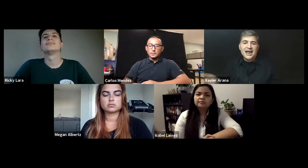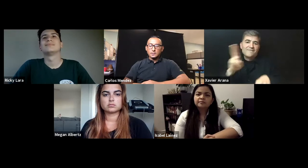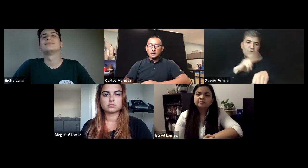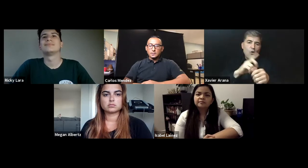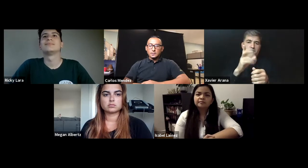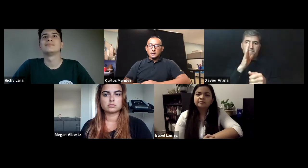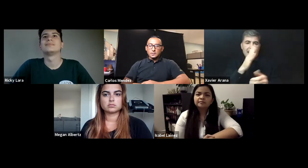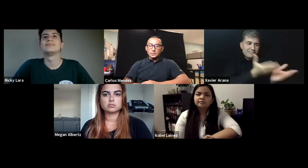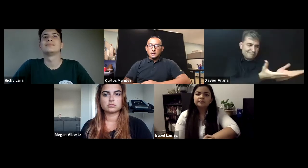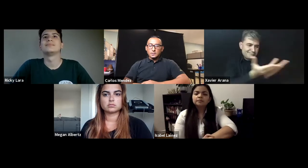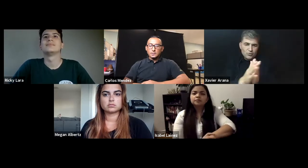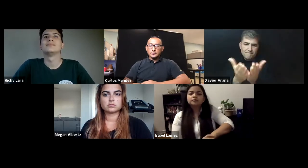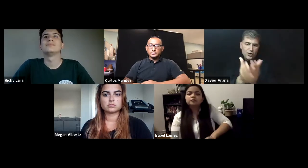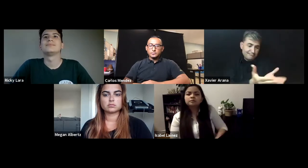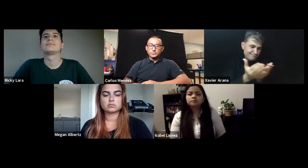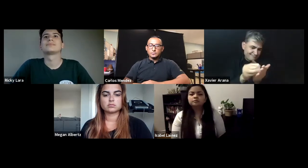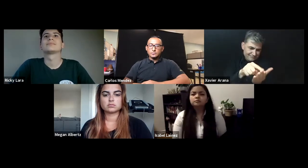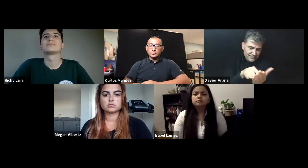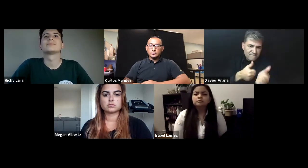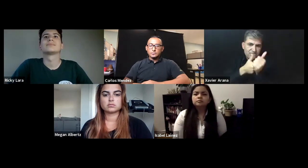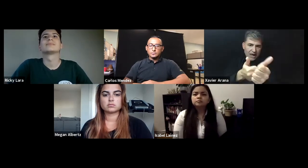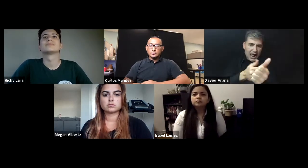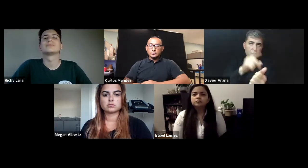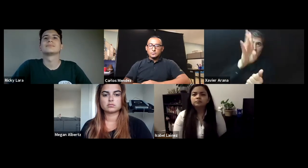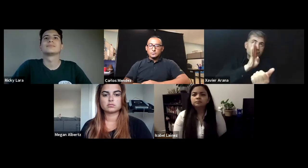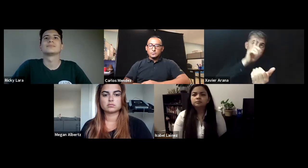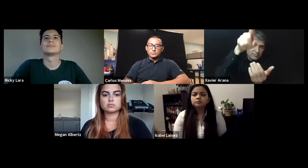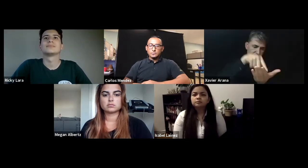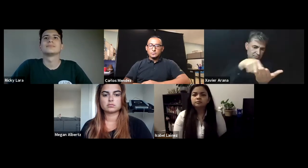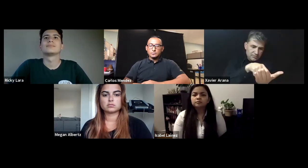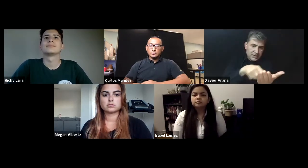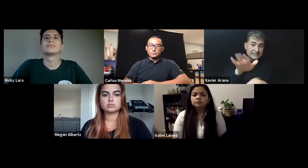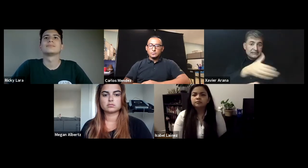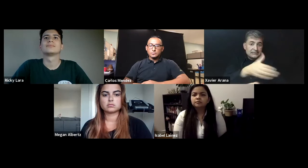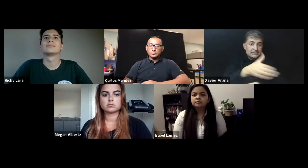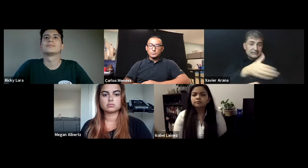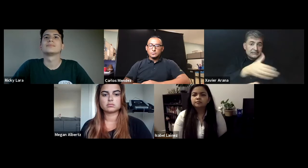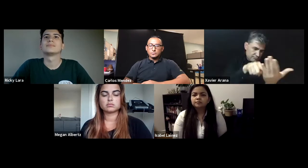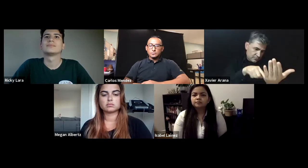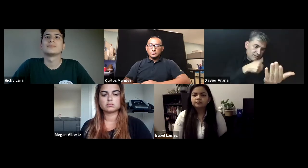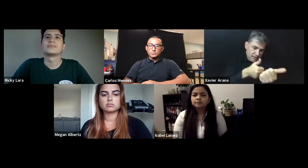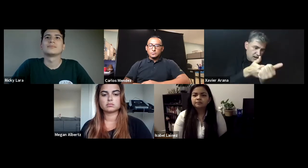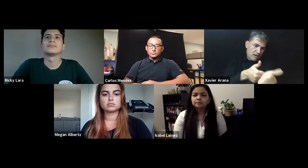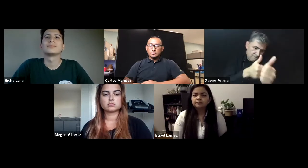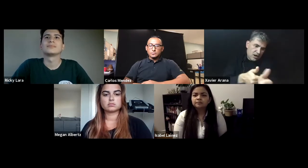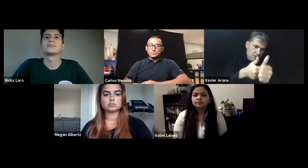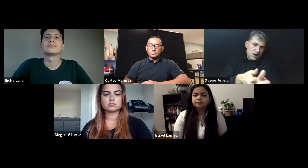I mean, I tried, and of course, my mother would bring the book and say, "Here. "This is what he's... what he's talking about.